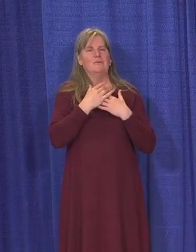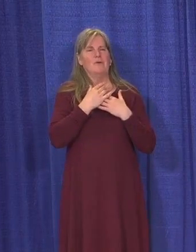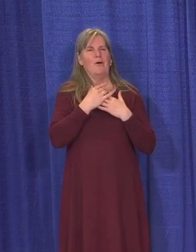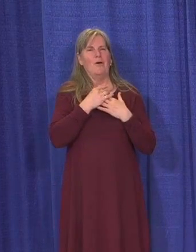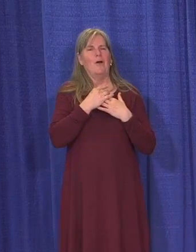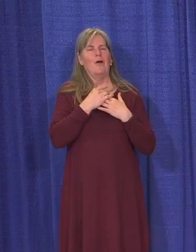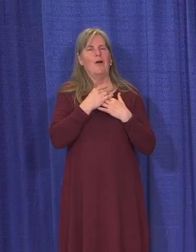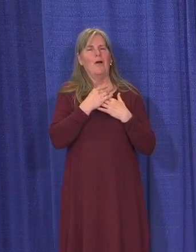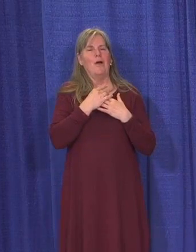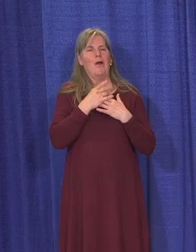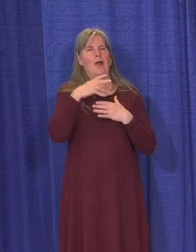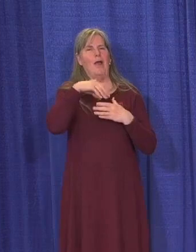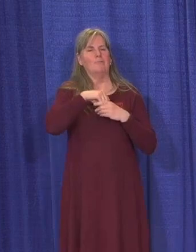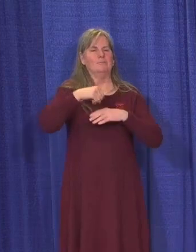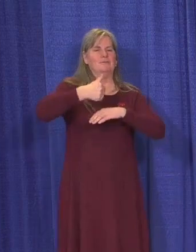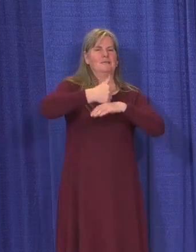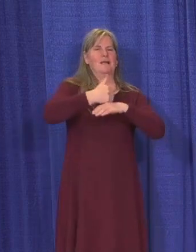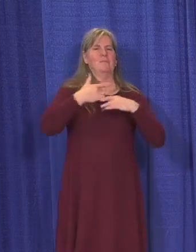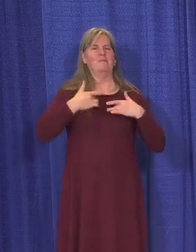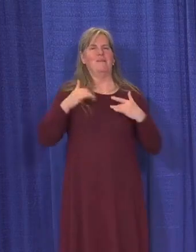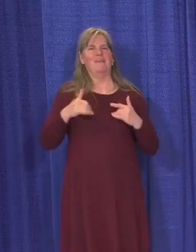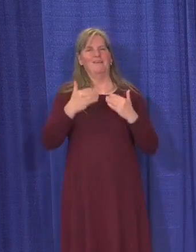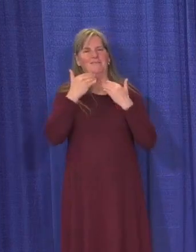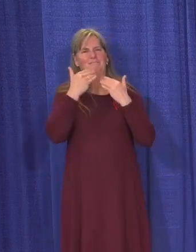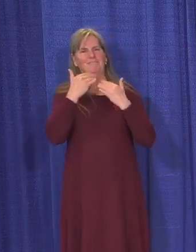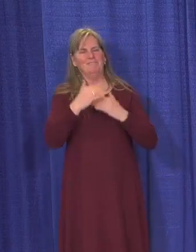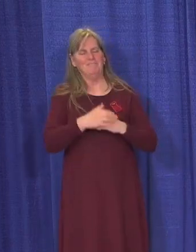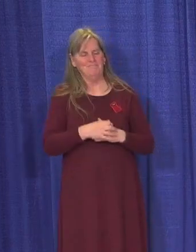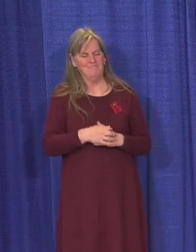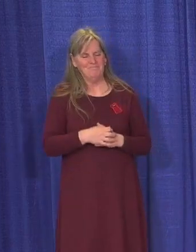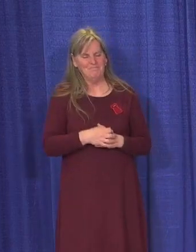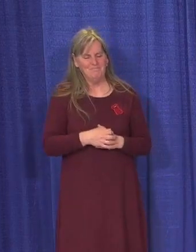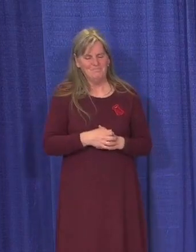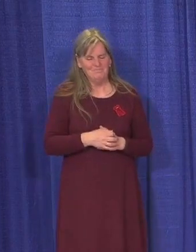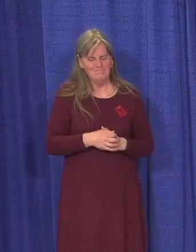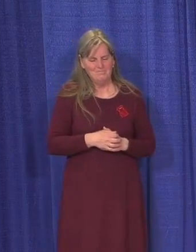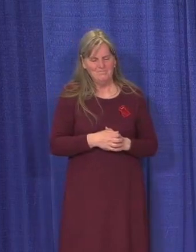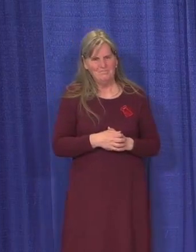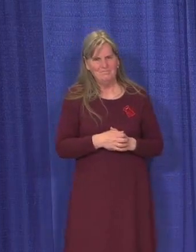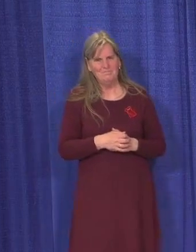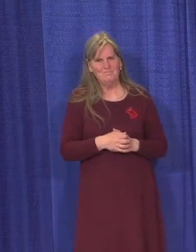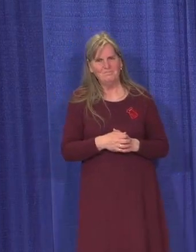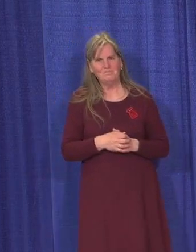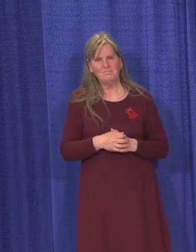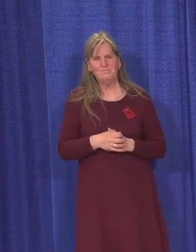speak with leading health professionals.